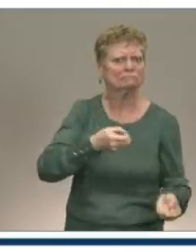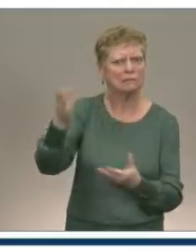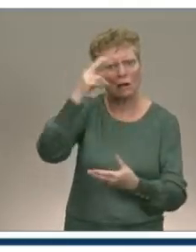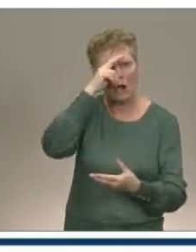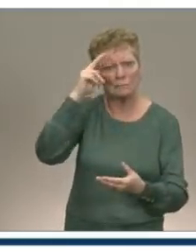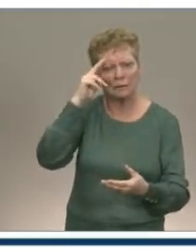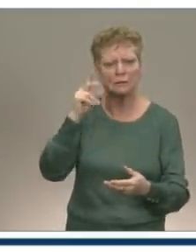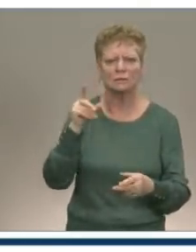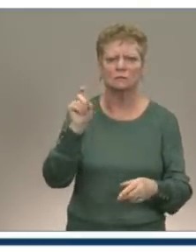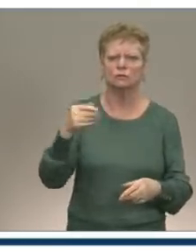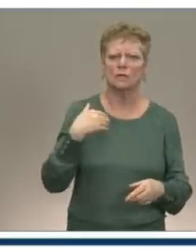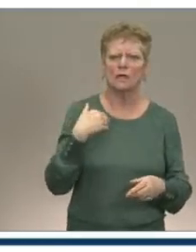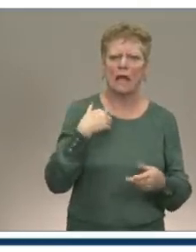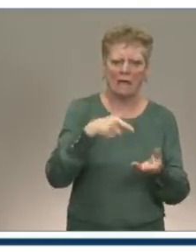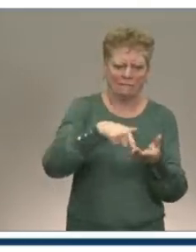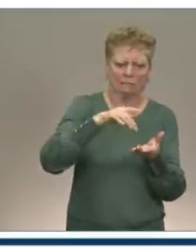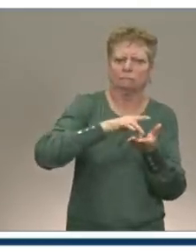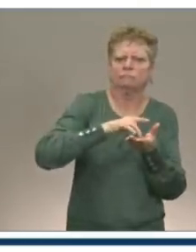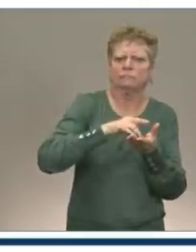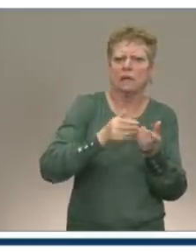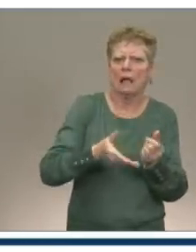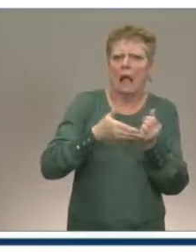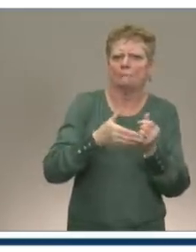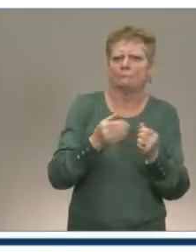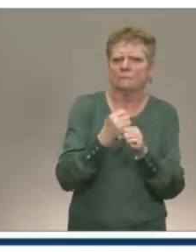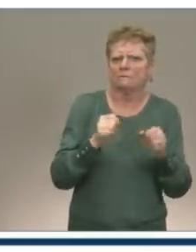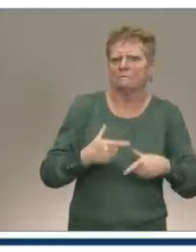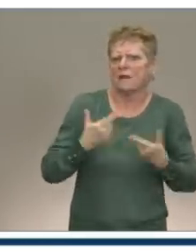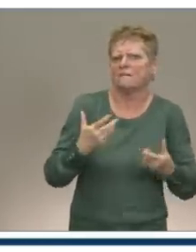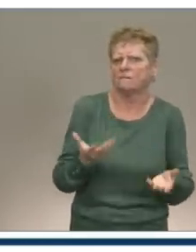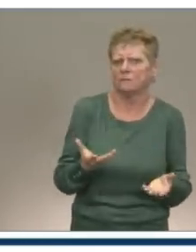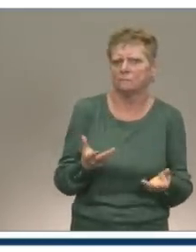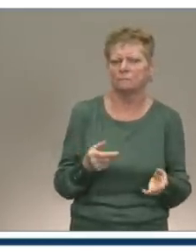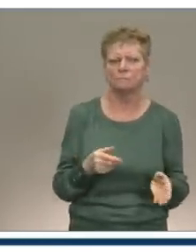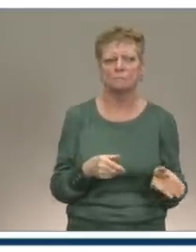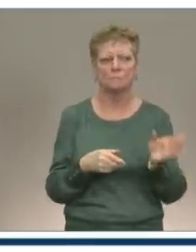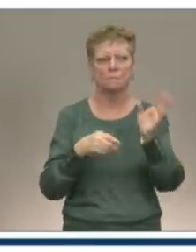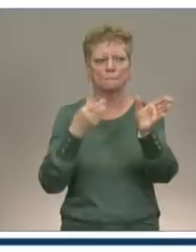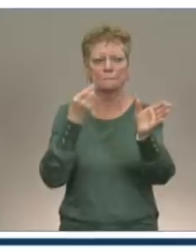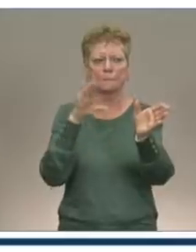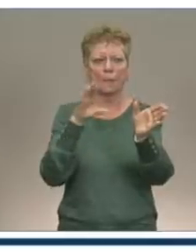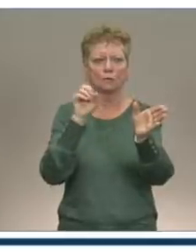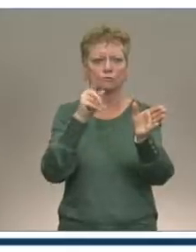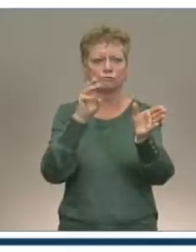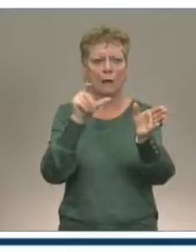potentially life-saving treatment so i'm this is not my area of expertise and one i defer to